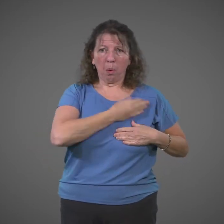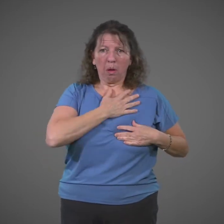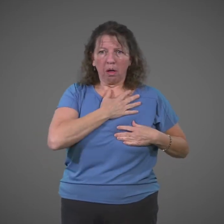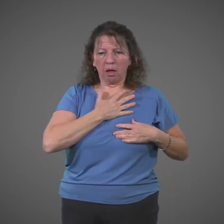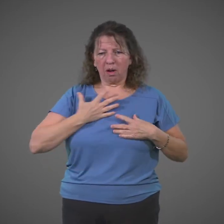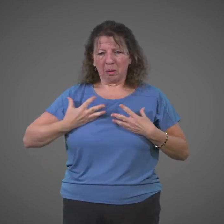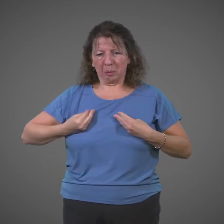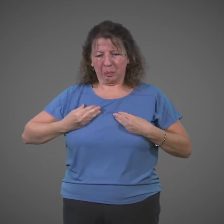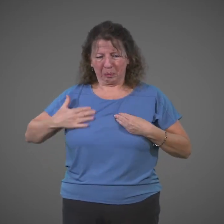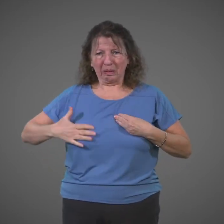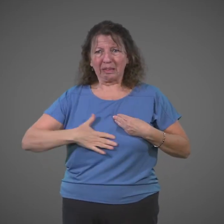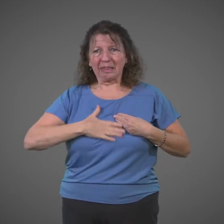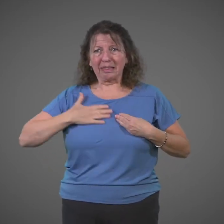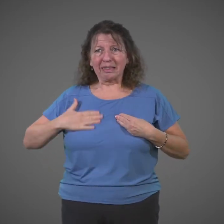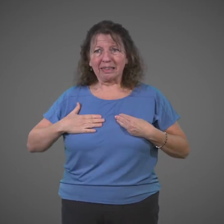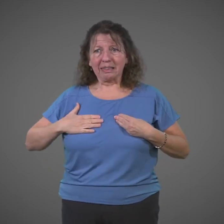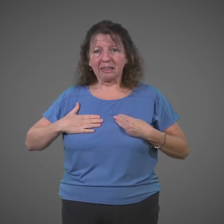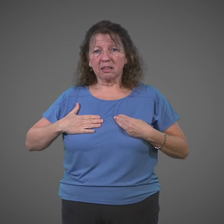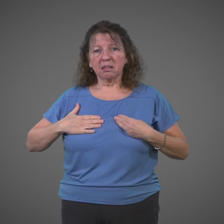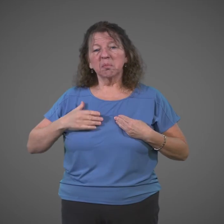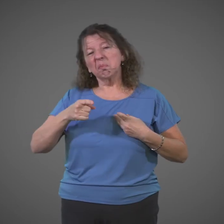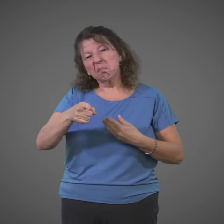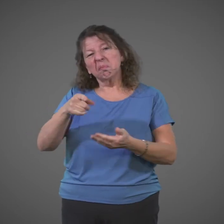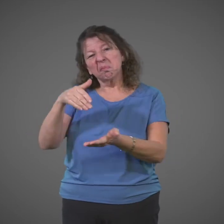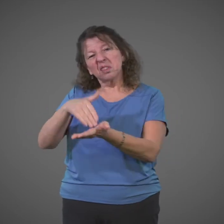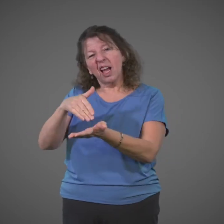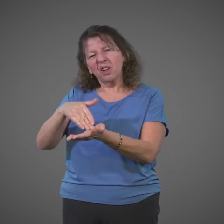If your pain is from tissue swelling around your heart